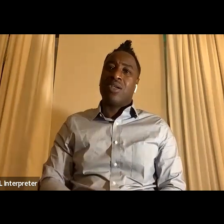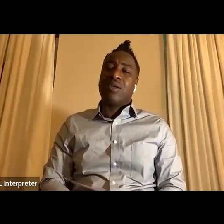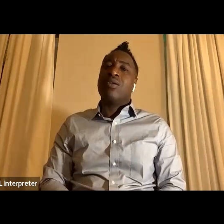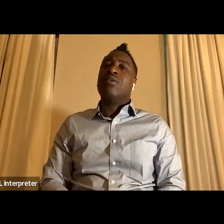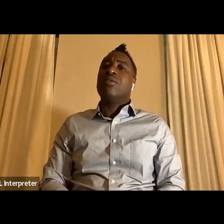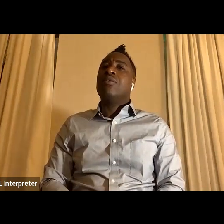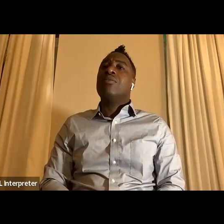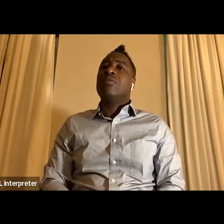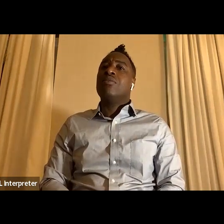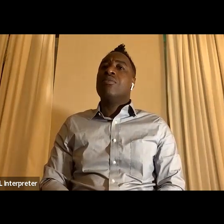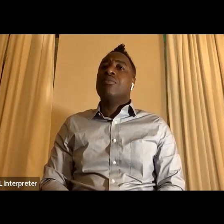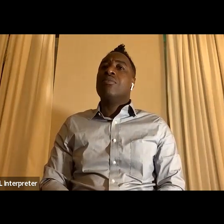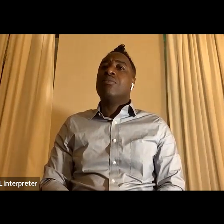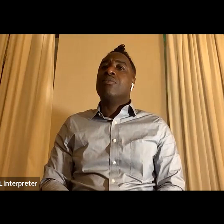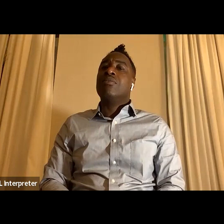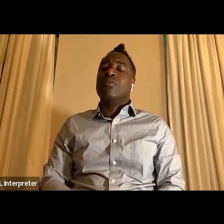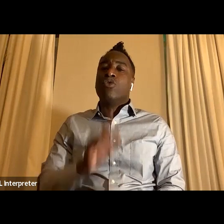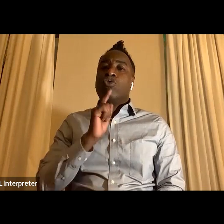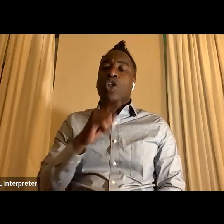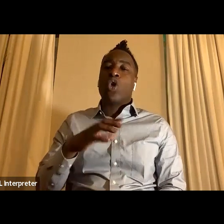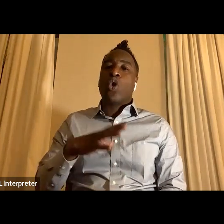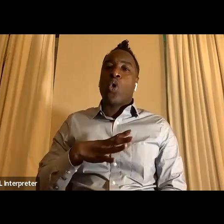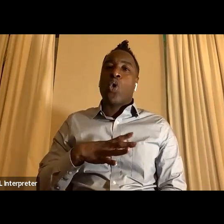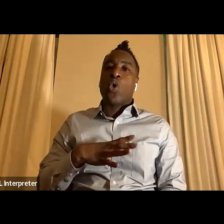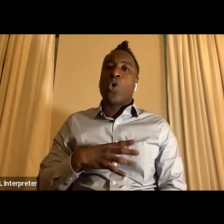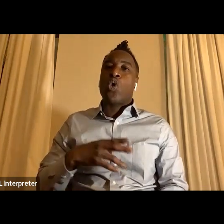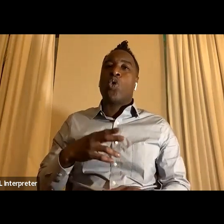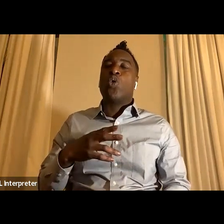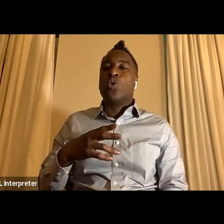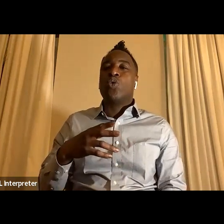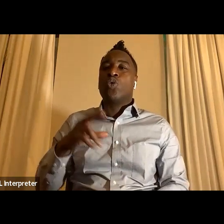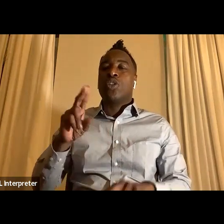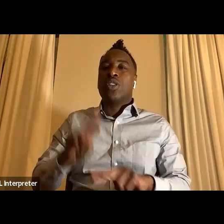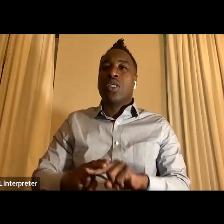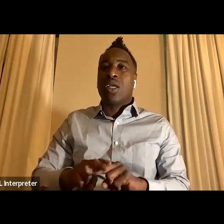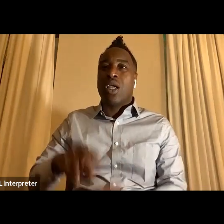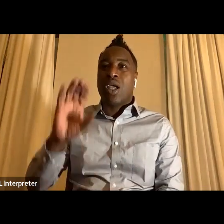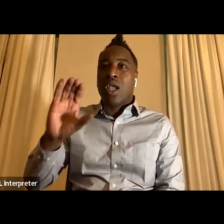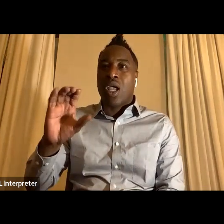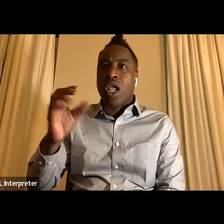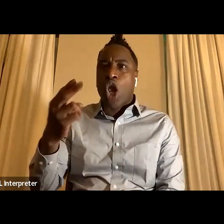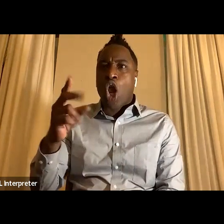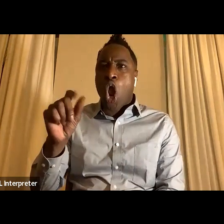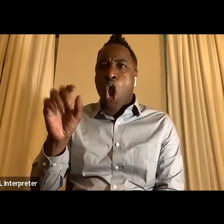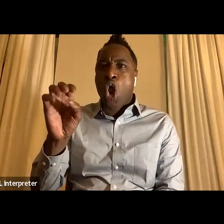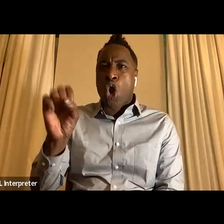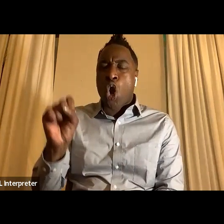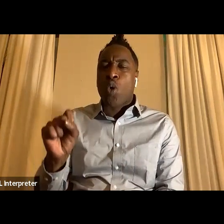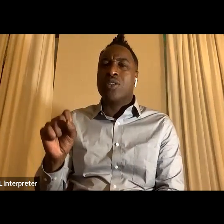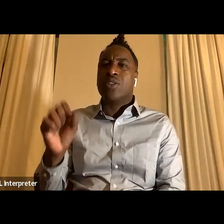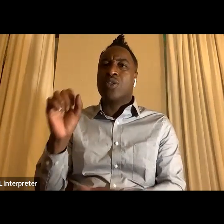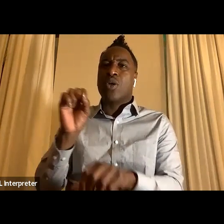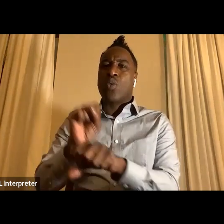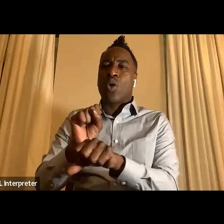it was real cool to see that close Pieces a family as well. I mean that way I,